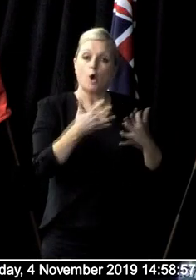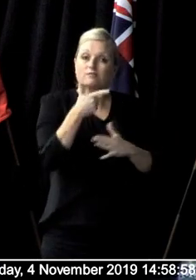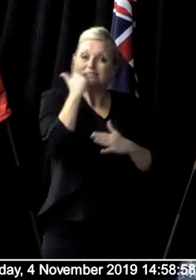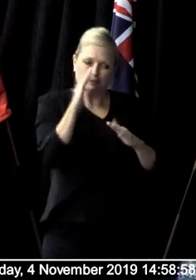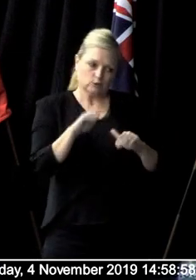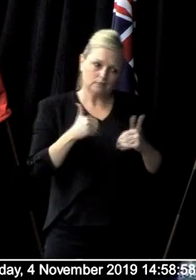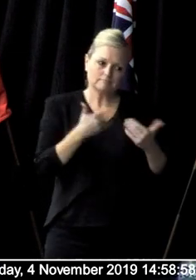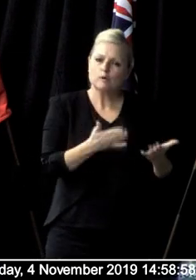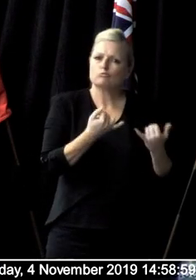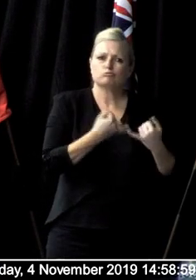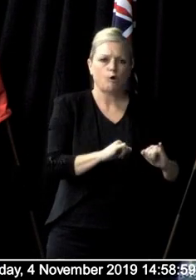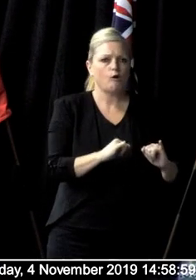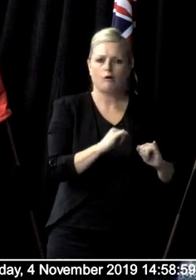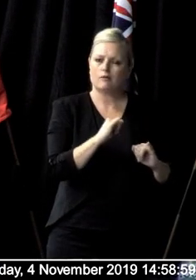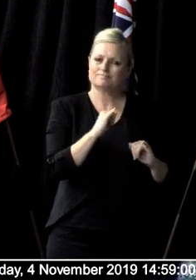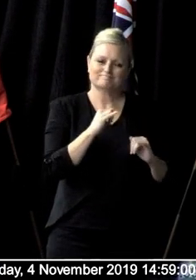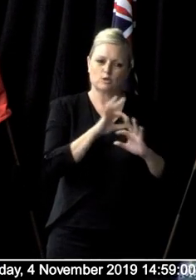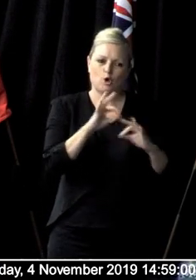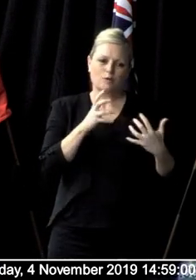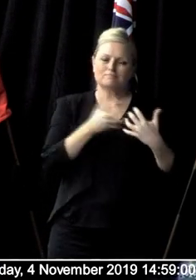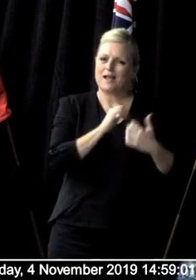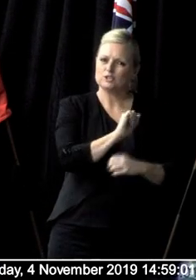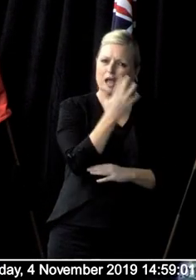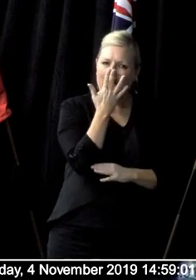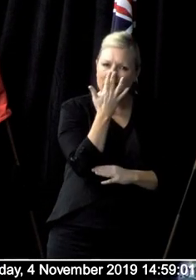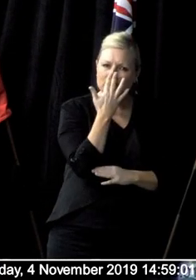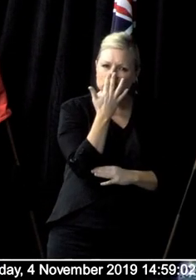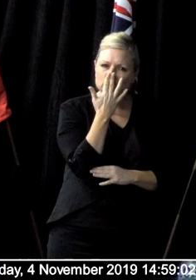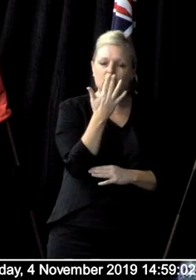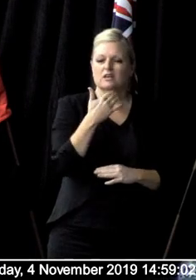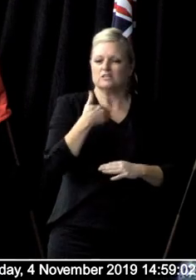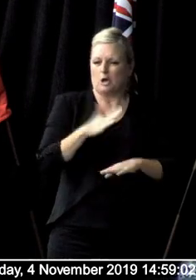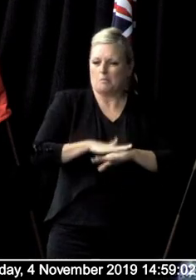so poor, you know, poor adjustments to the – so that students are not working on the